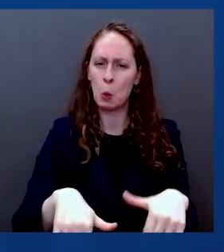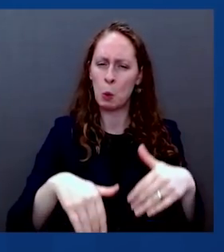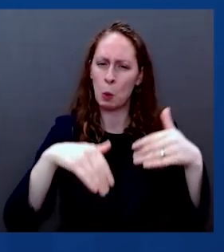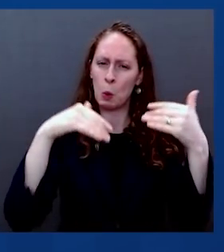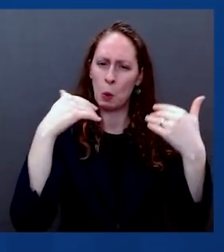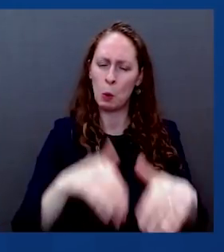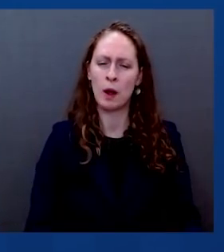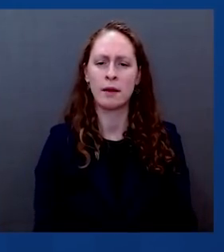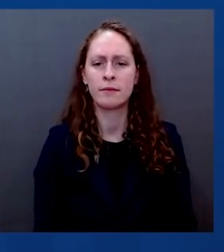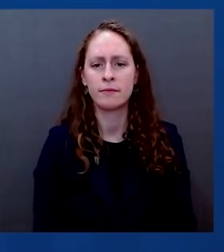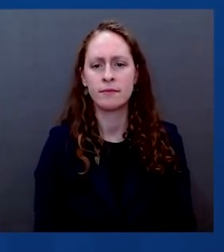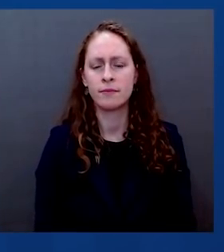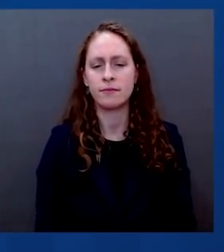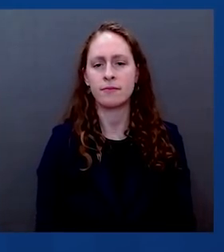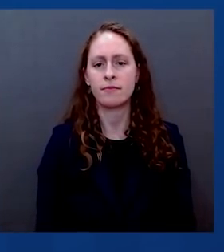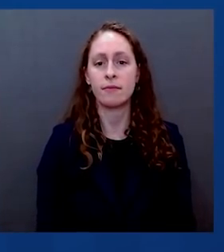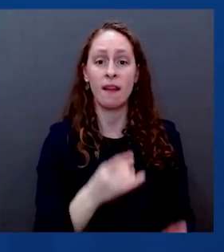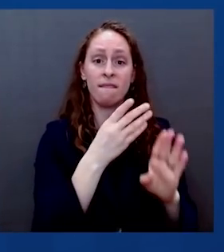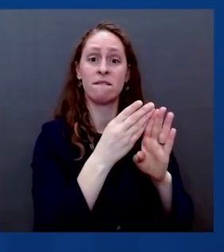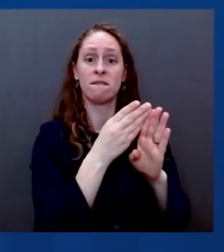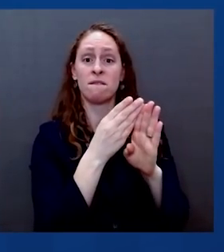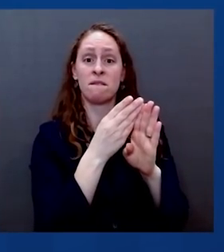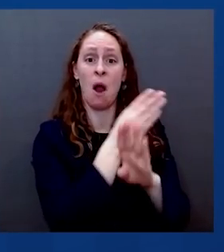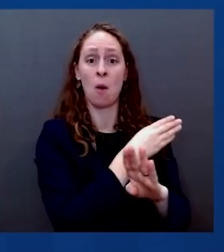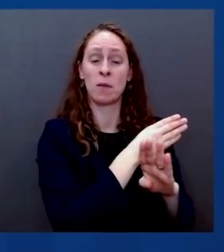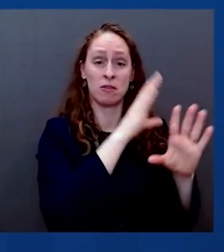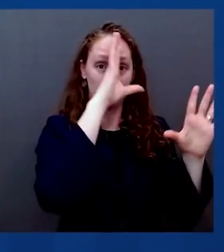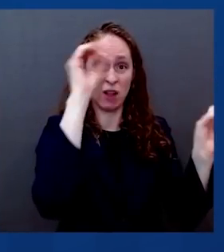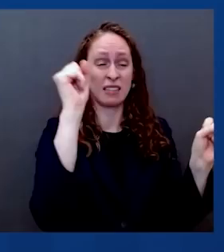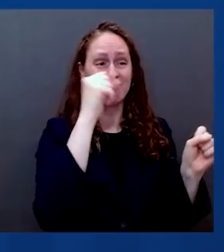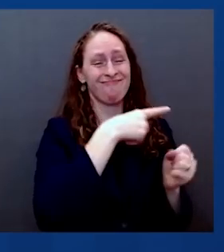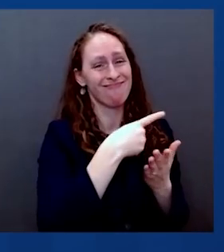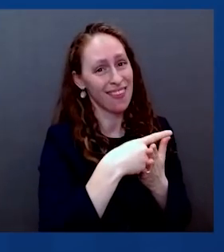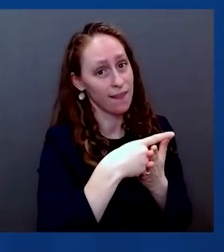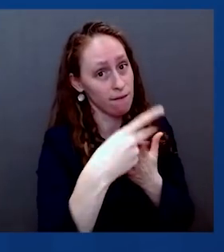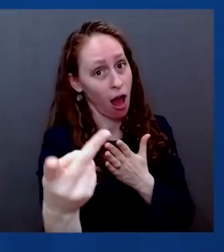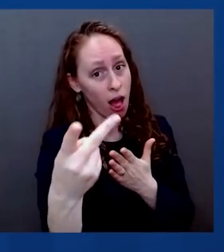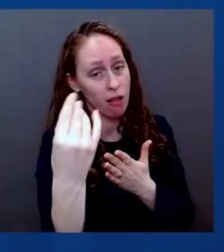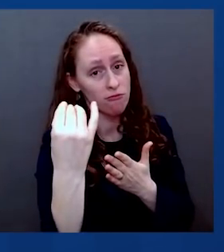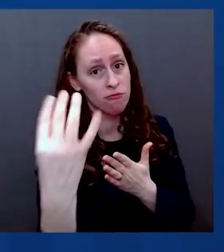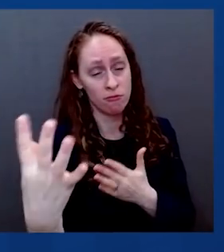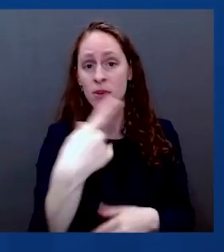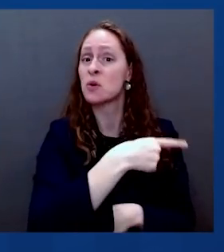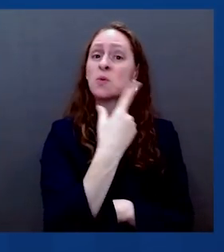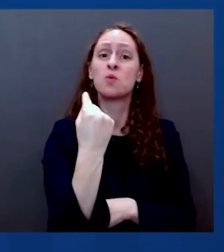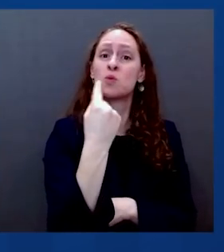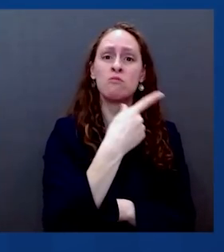He said, quote, "I just want to find 11,780 votes."